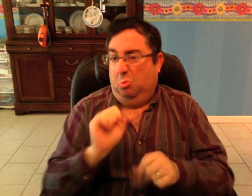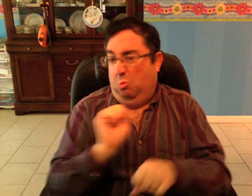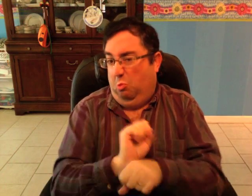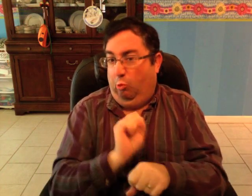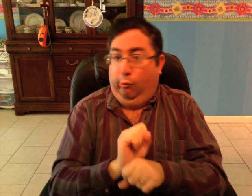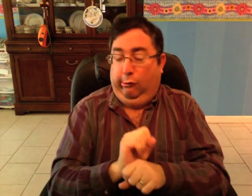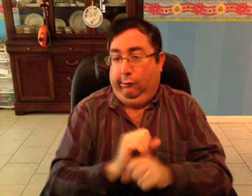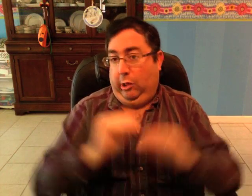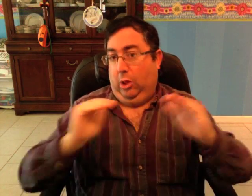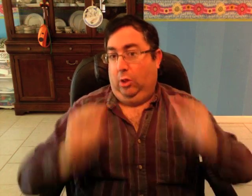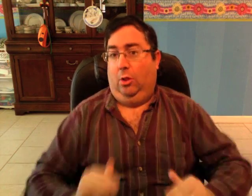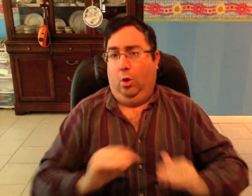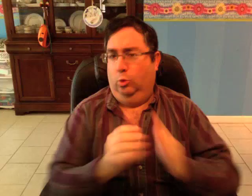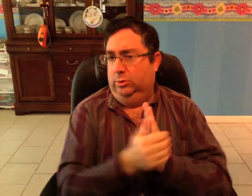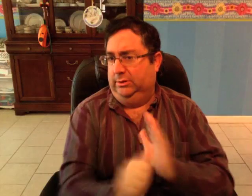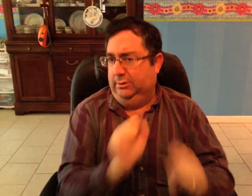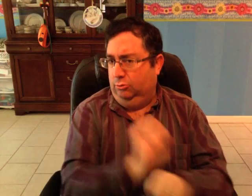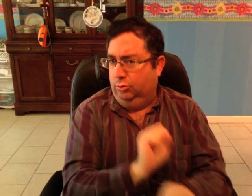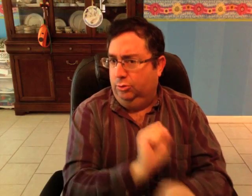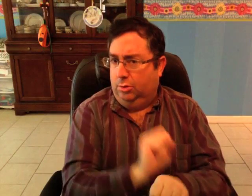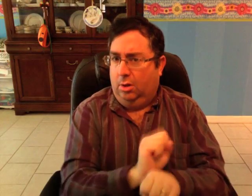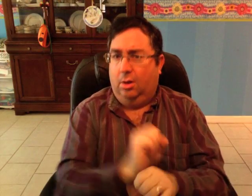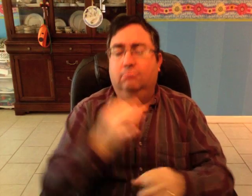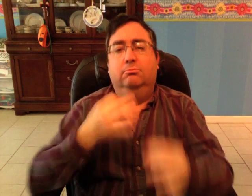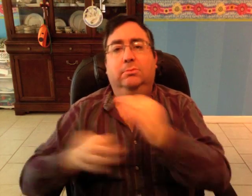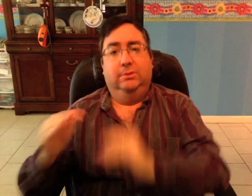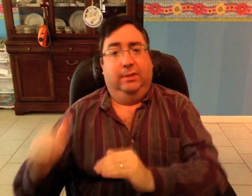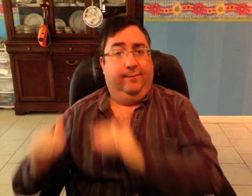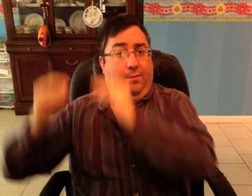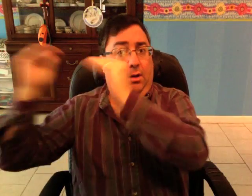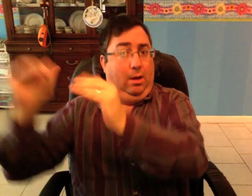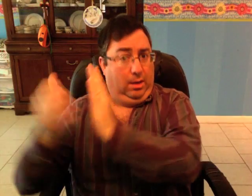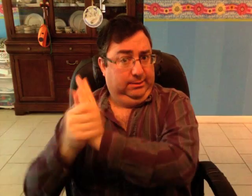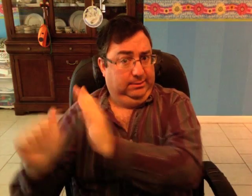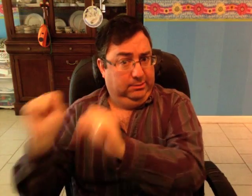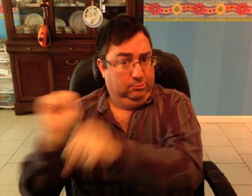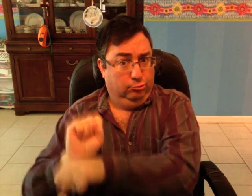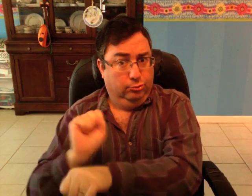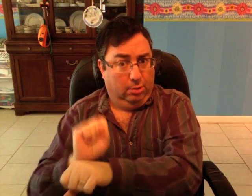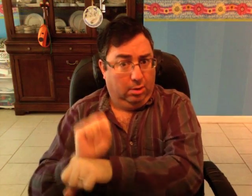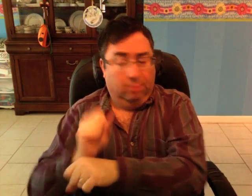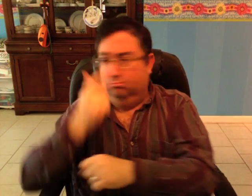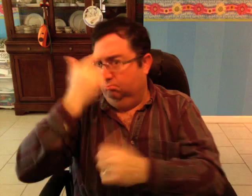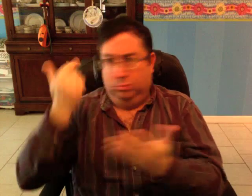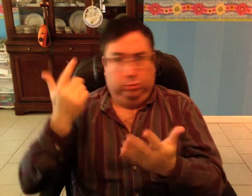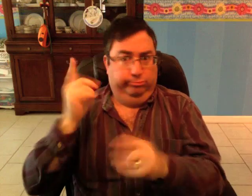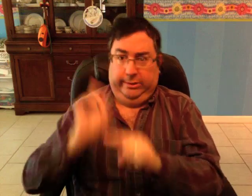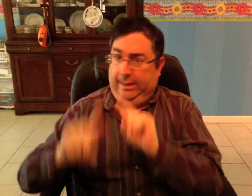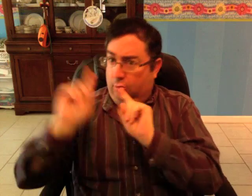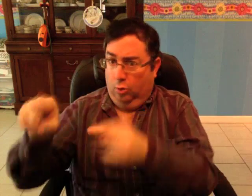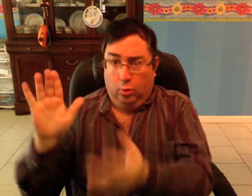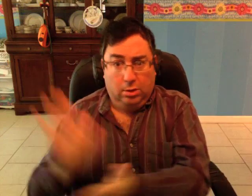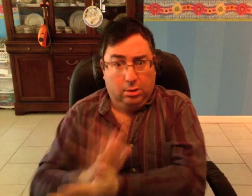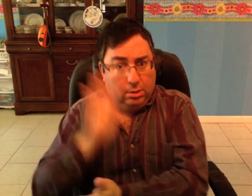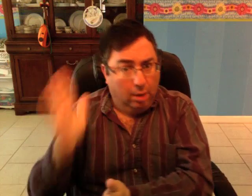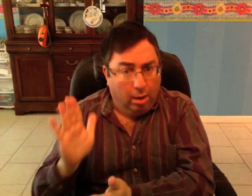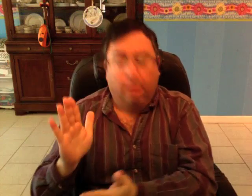in which they work in low-skill jobs instead of instead of high-skill jobs because they can't go to college